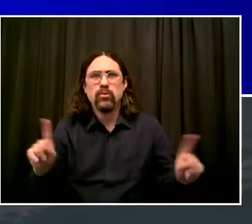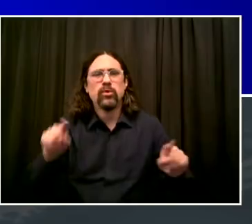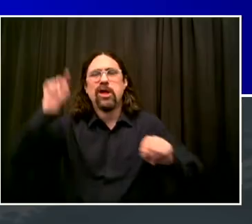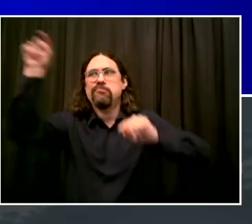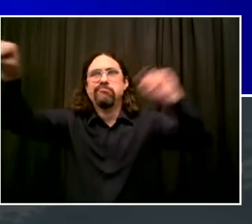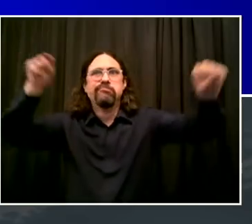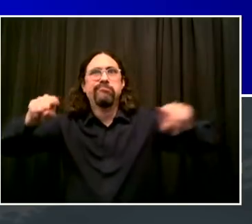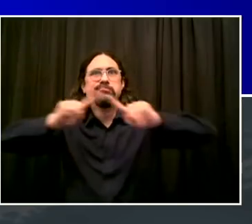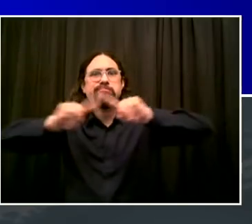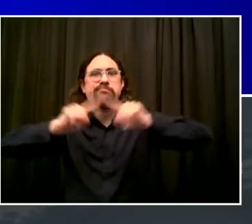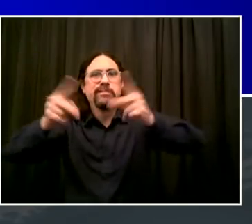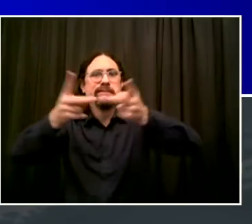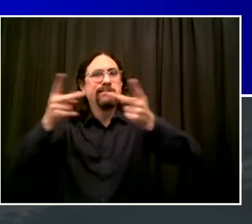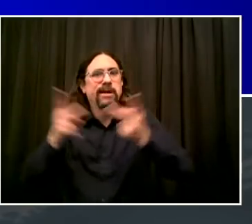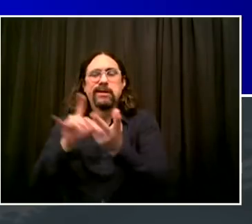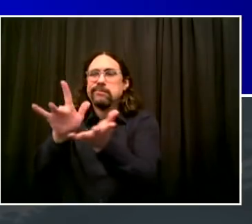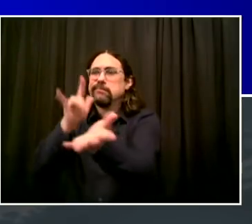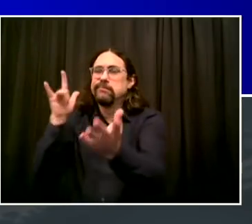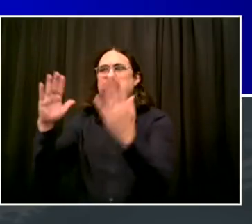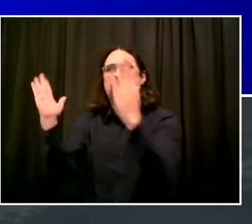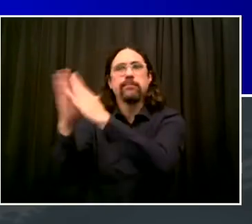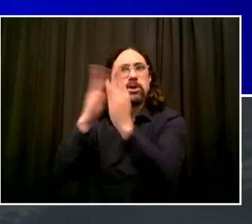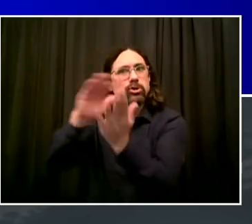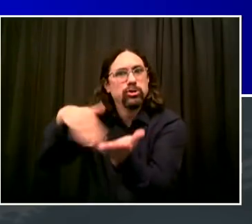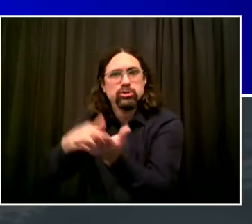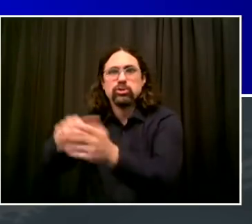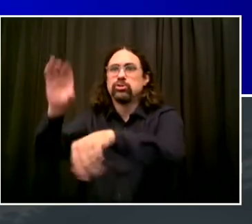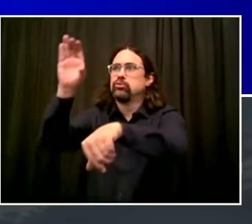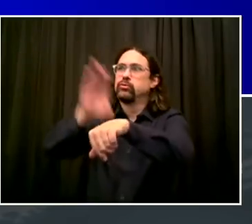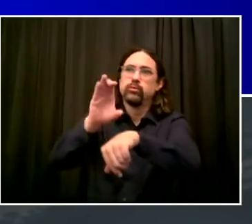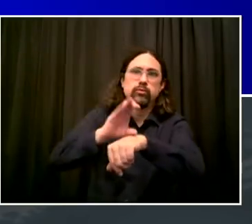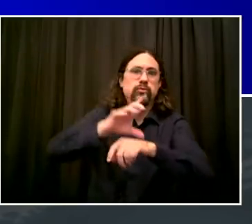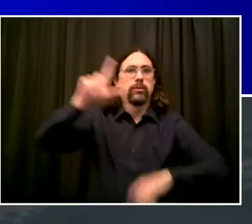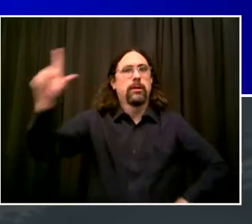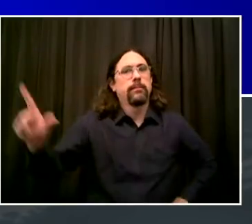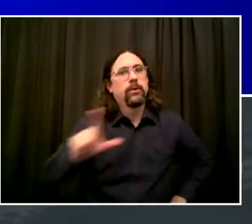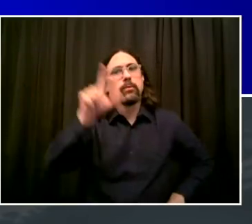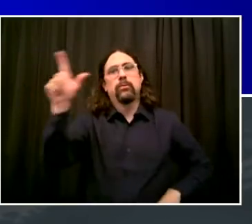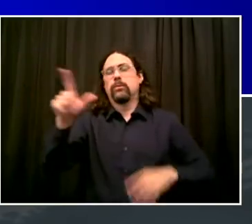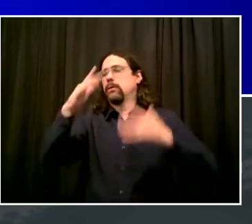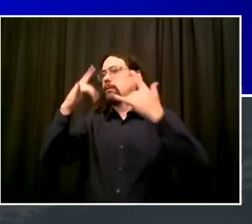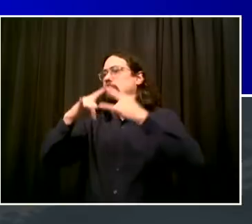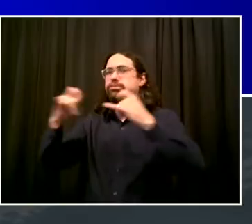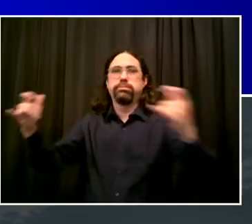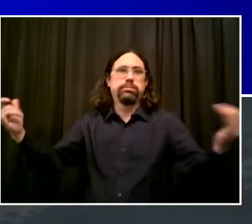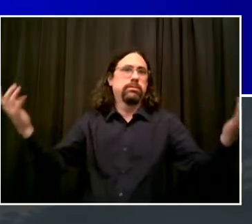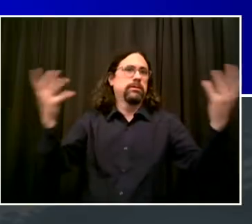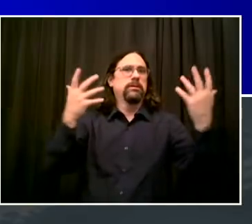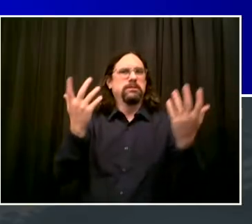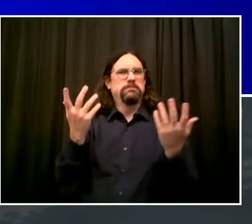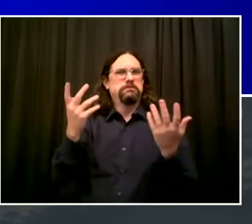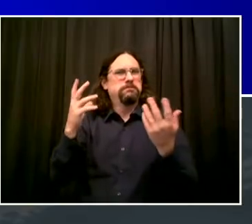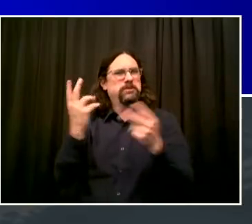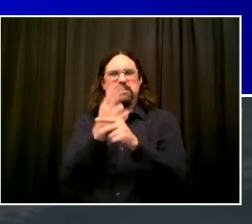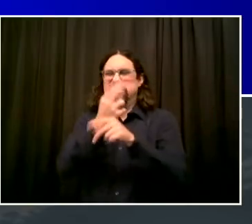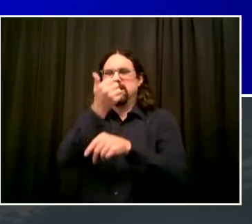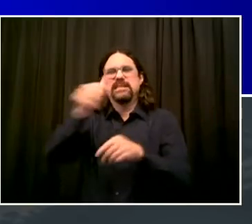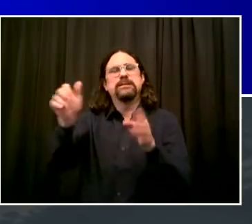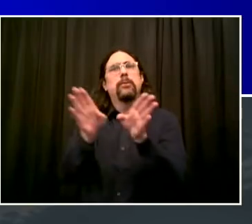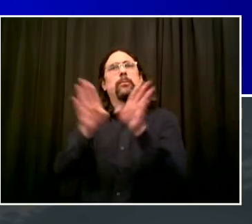LIBRARSIE, CULTURAL ORGANIZATIONS, WHATEVER WE CAN FIND. WWIE LHAL VE ONE APPROACH FOR EARLY CHILDHOOD, ANOTHER PERCH